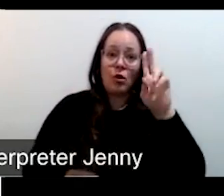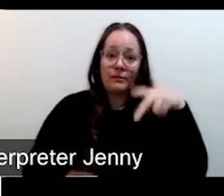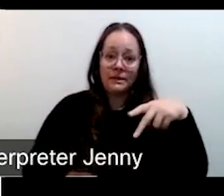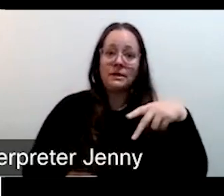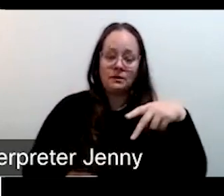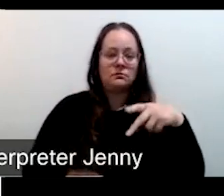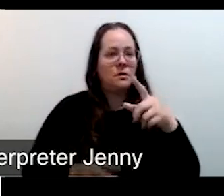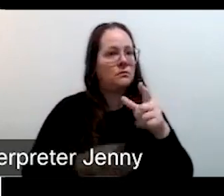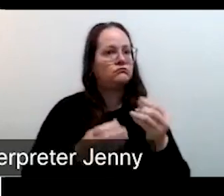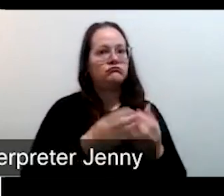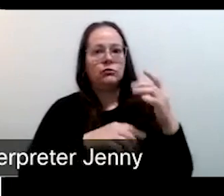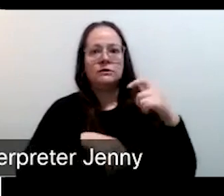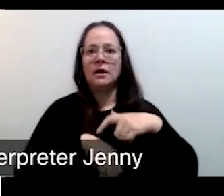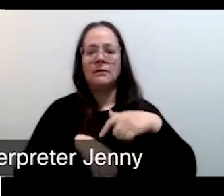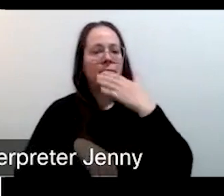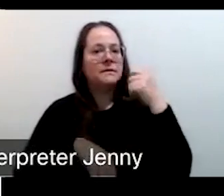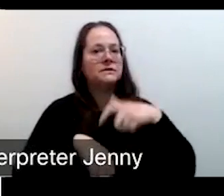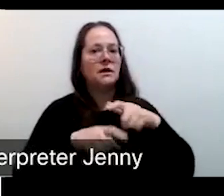time to tell them to register!